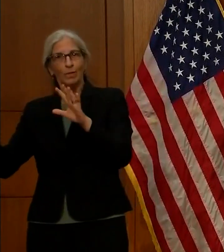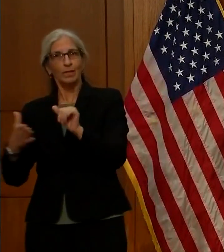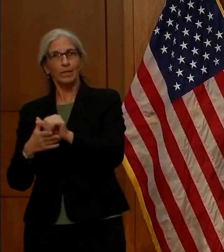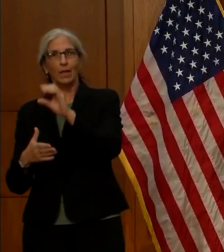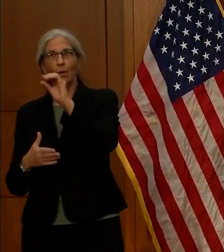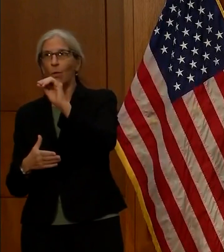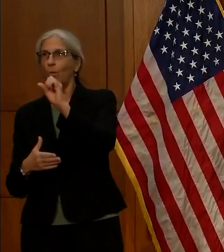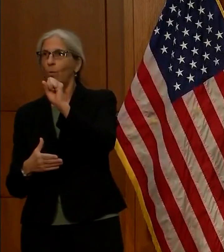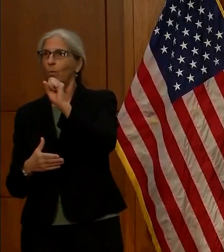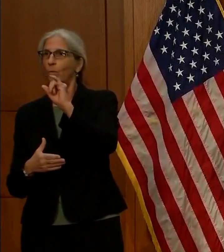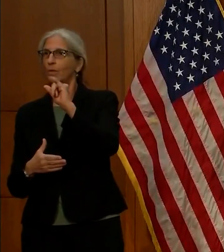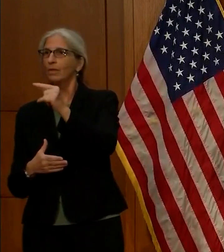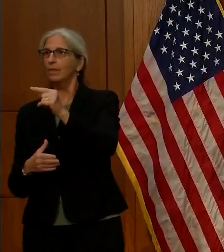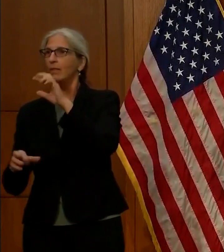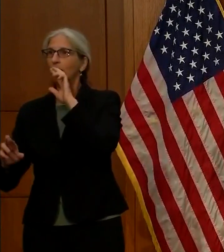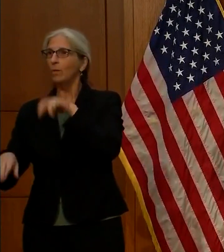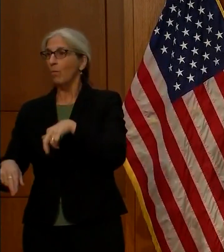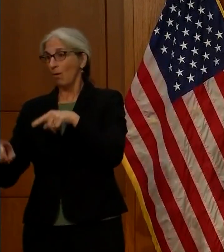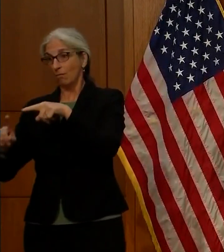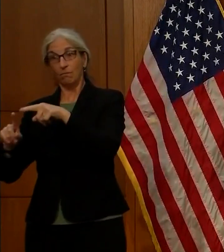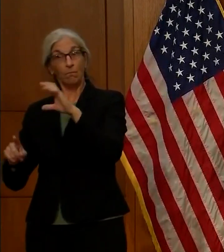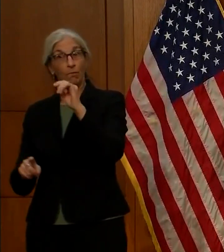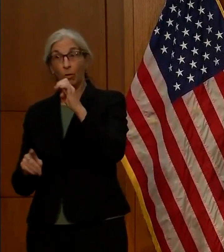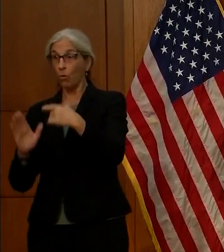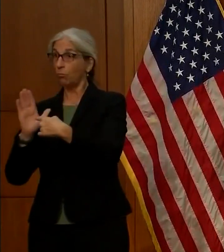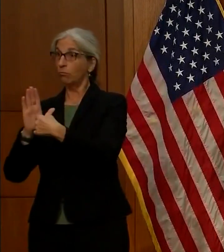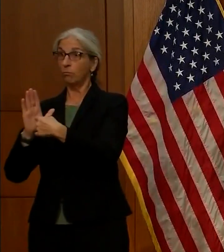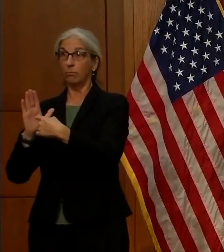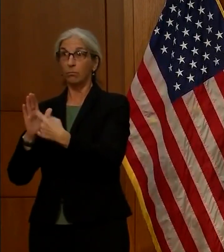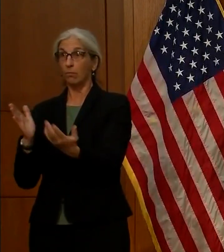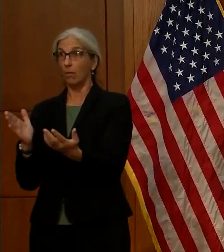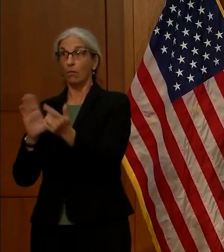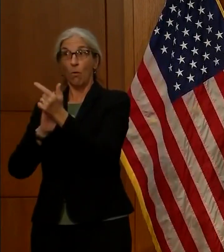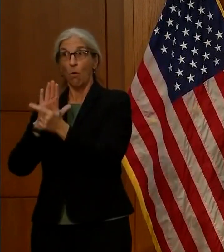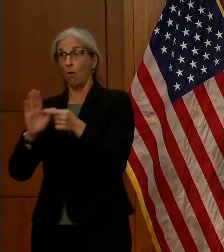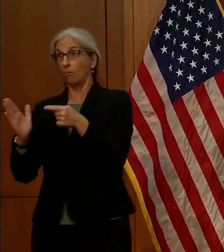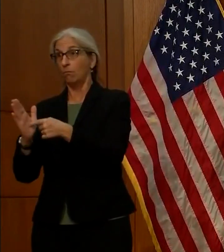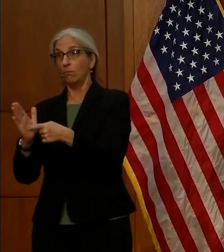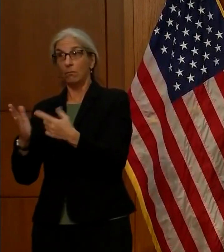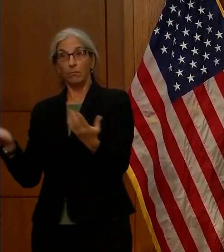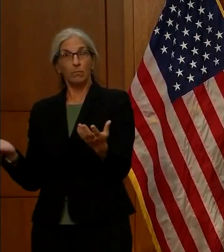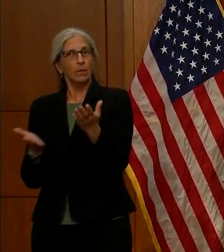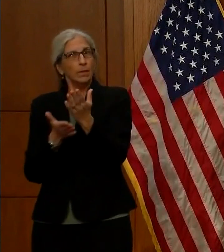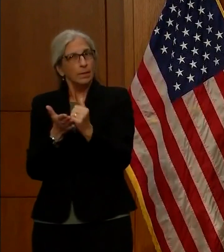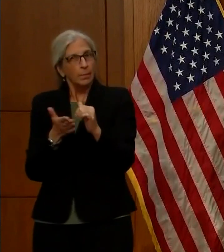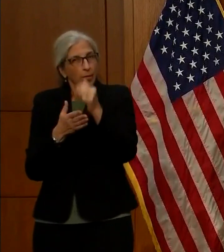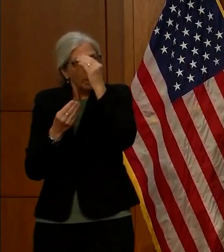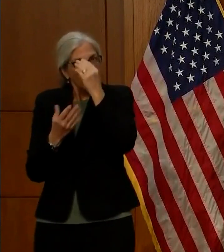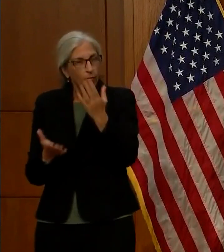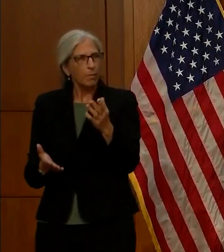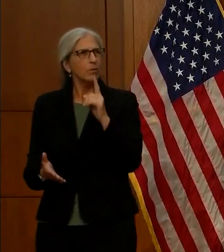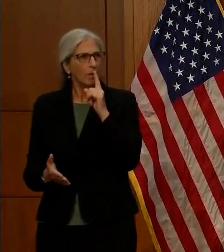SIMILAR ANALOGY TO. TO RELEASING THE- SICK REPORT YOU